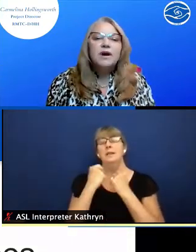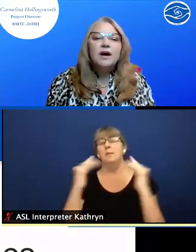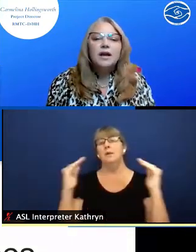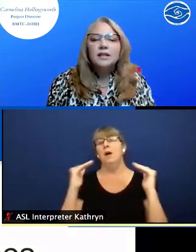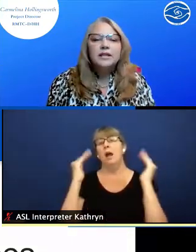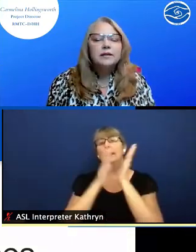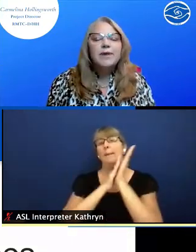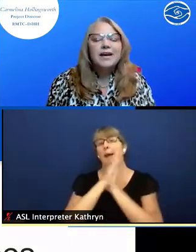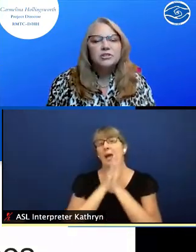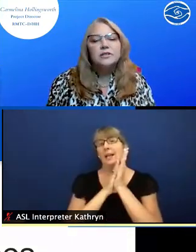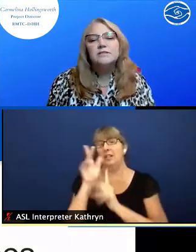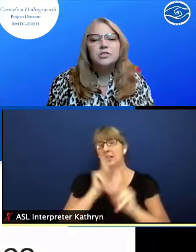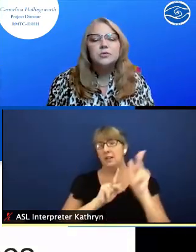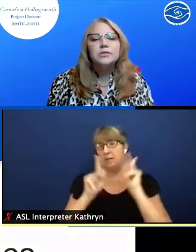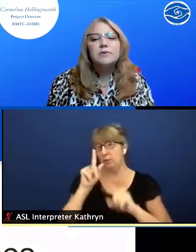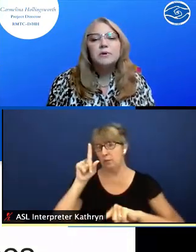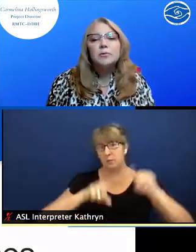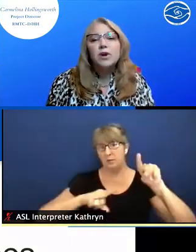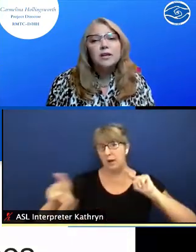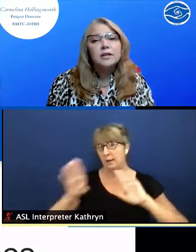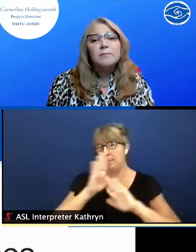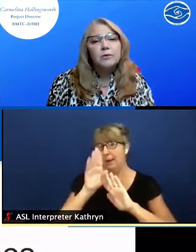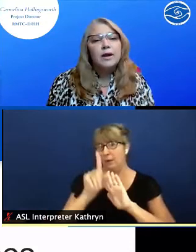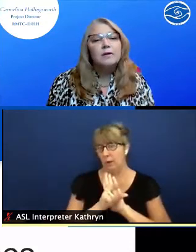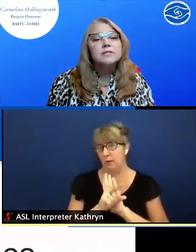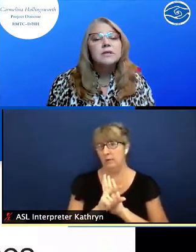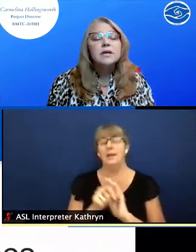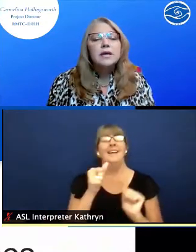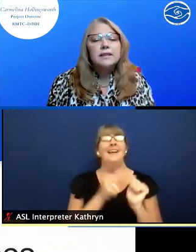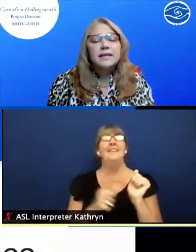highly passionate individuals from a variety of backgrounds, and they each